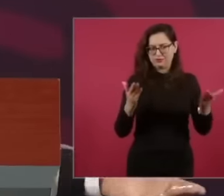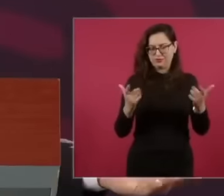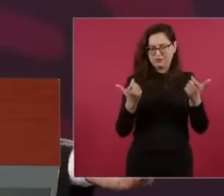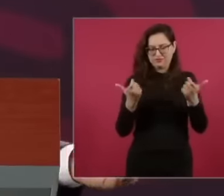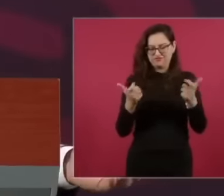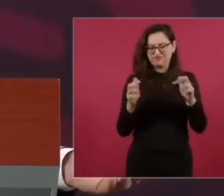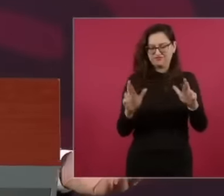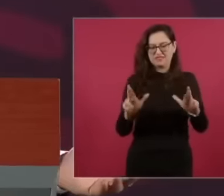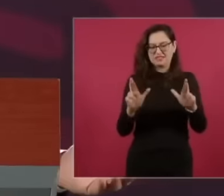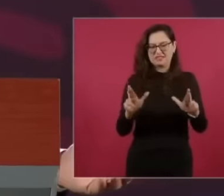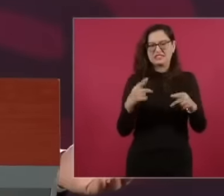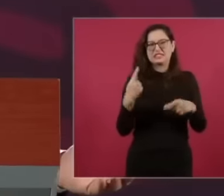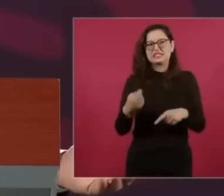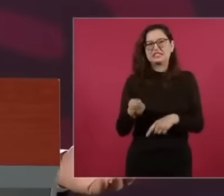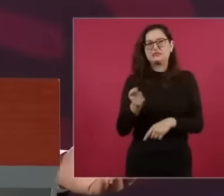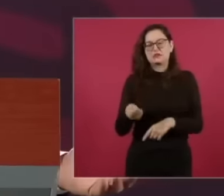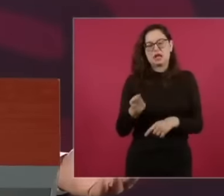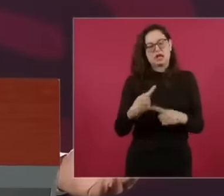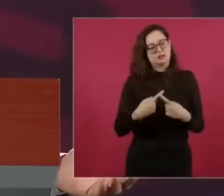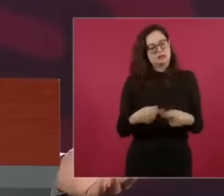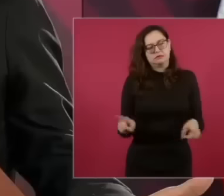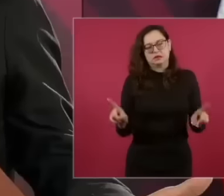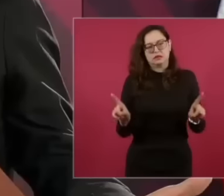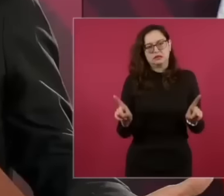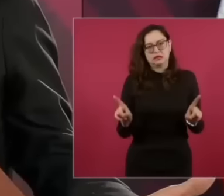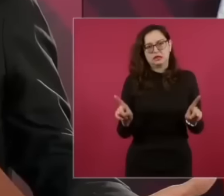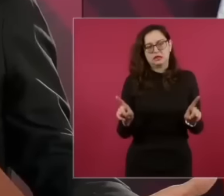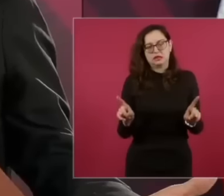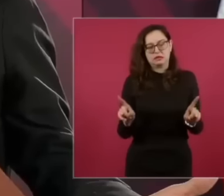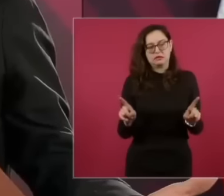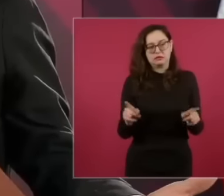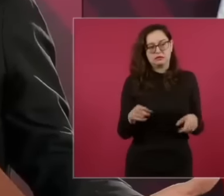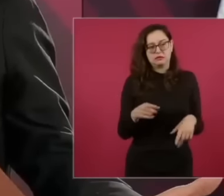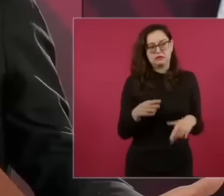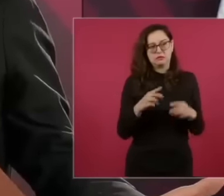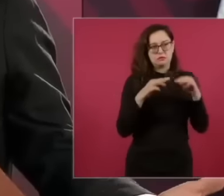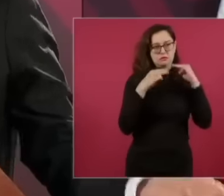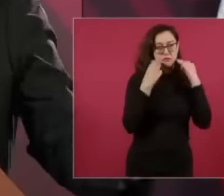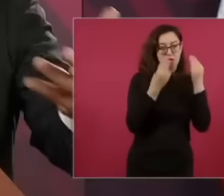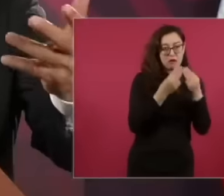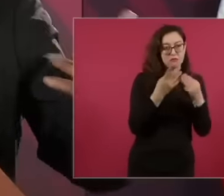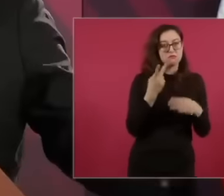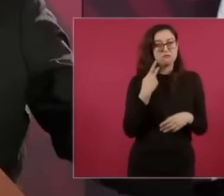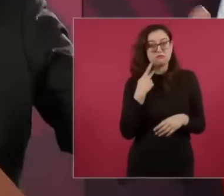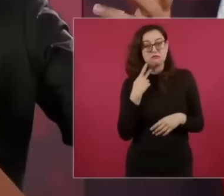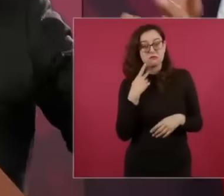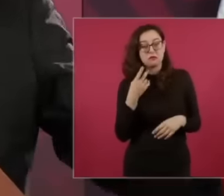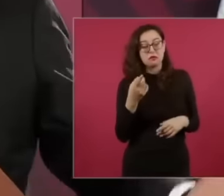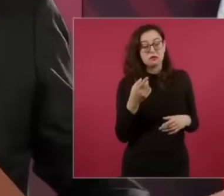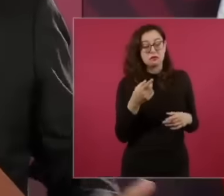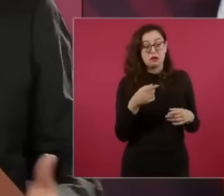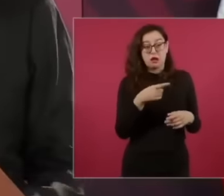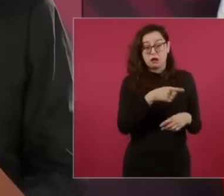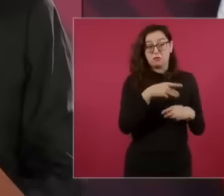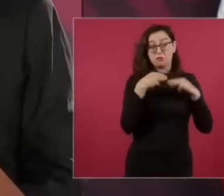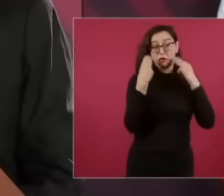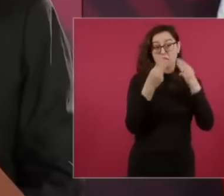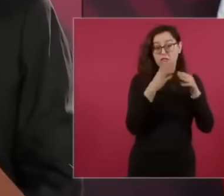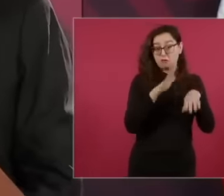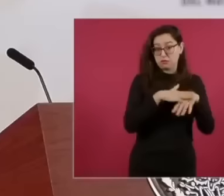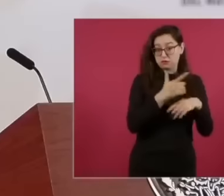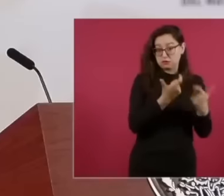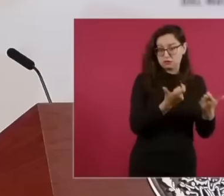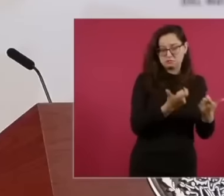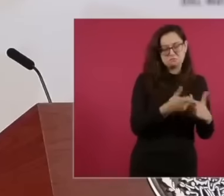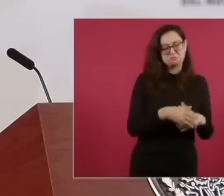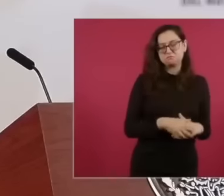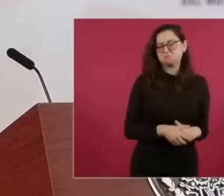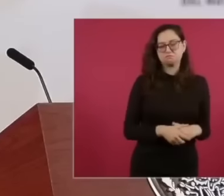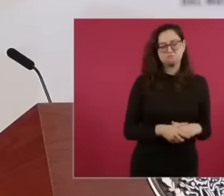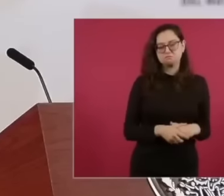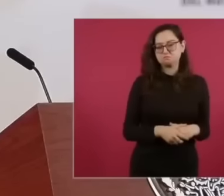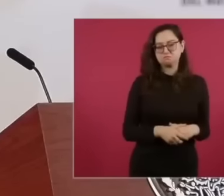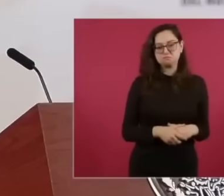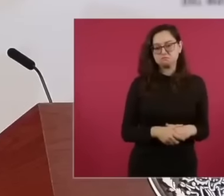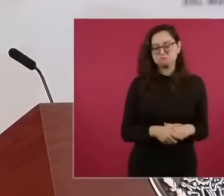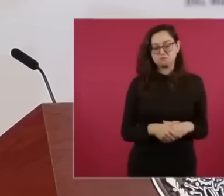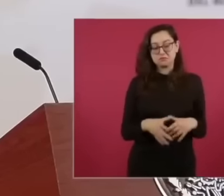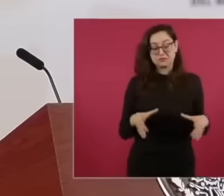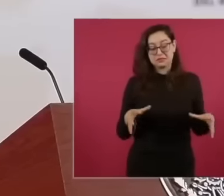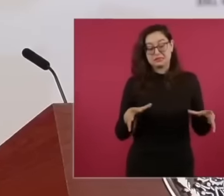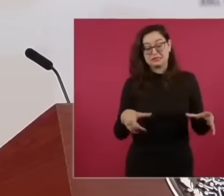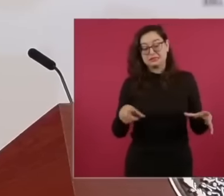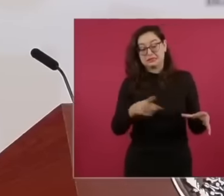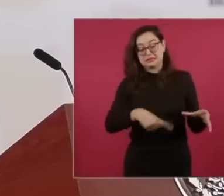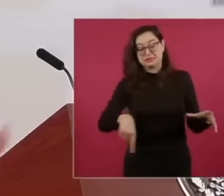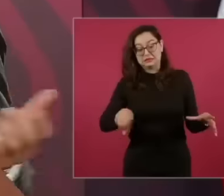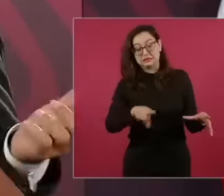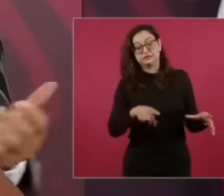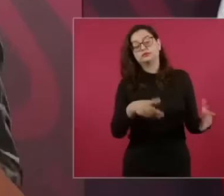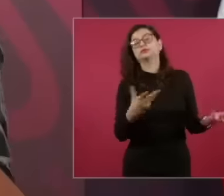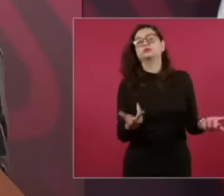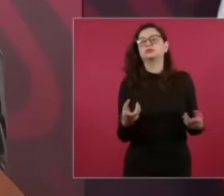the hypocrisy they loot they steal billions of pesos and they do not lose their respectability